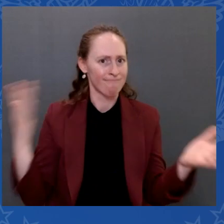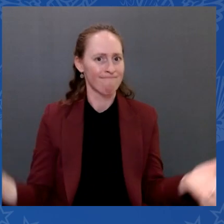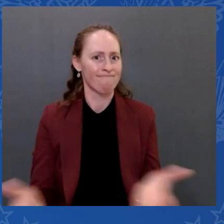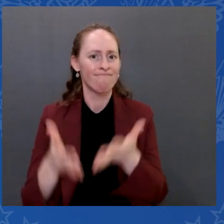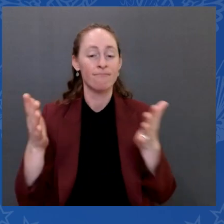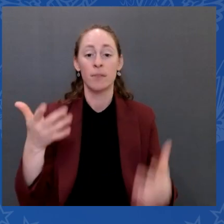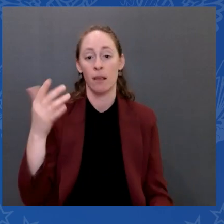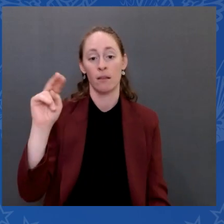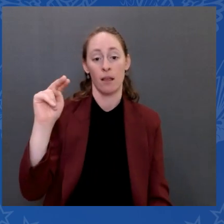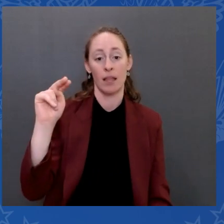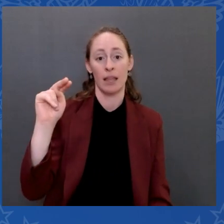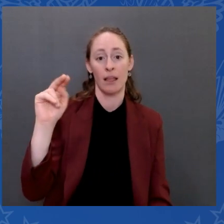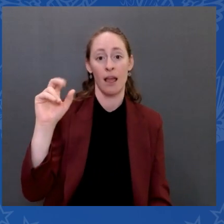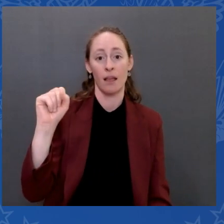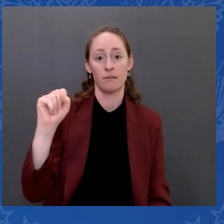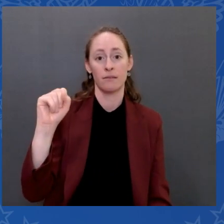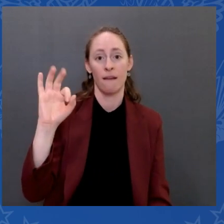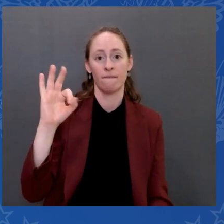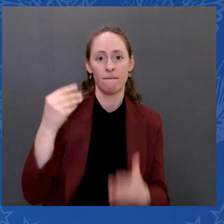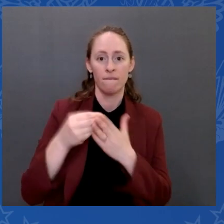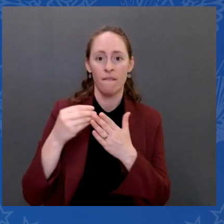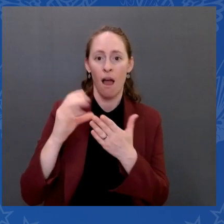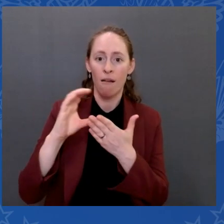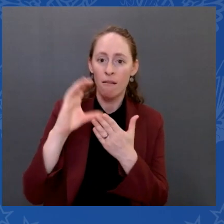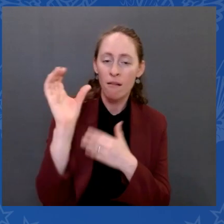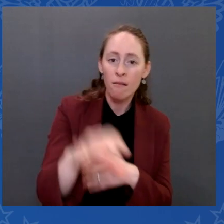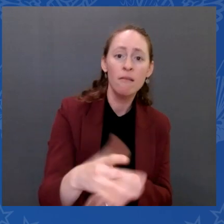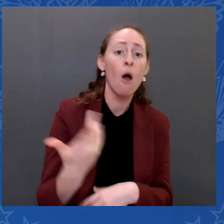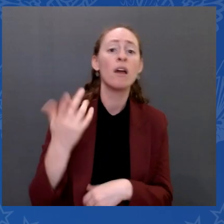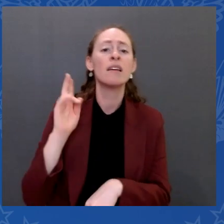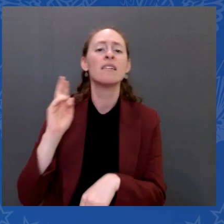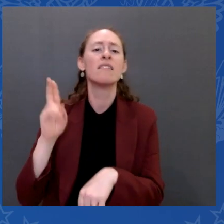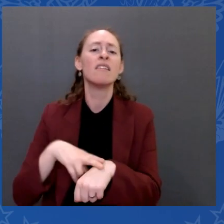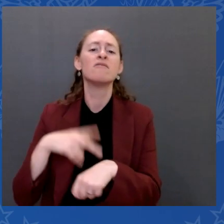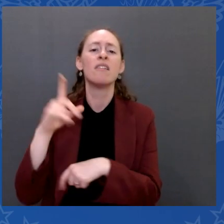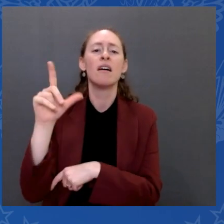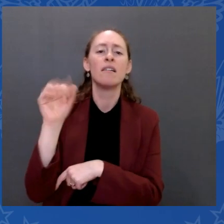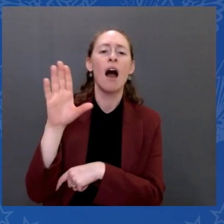for NIST, and other institutions that are contained in this bill are so important.